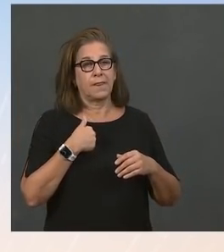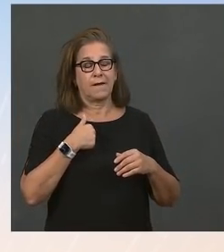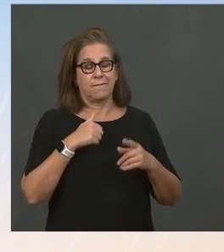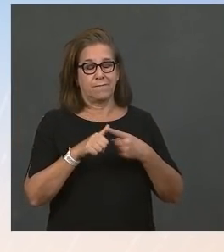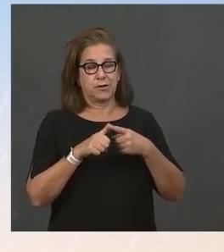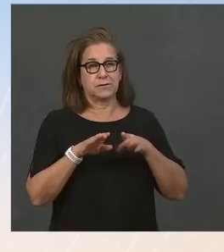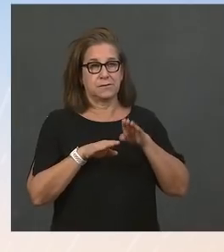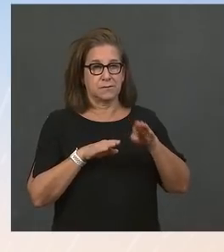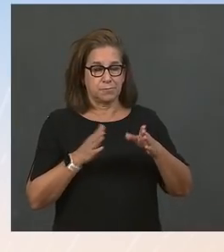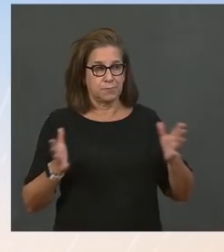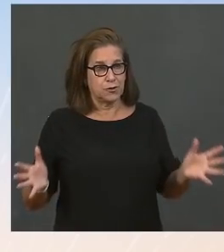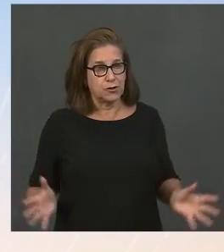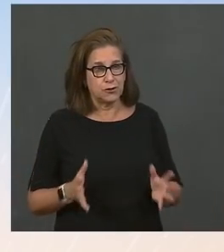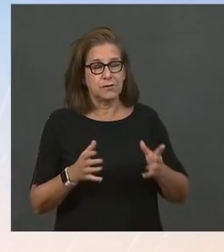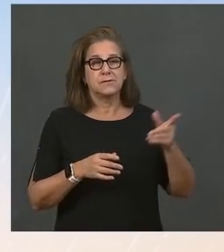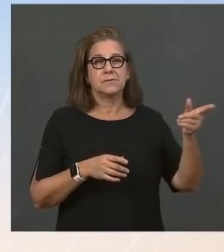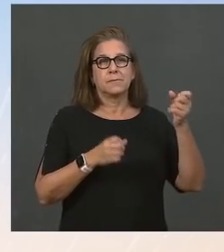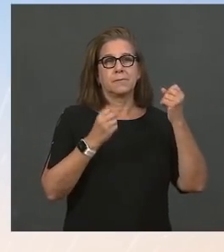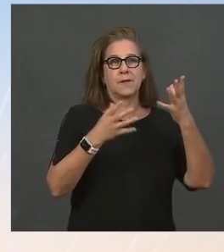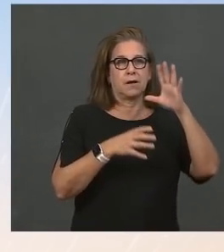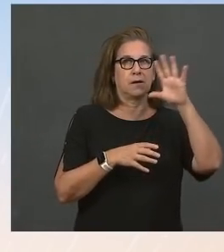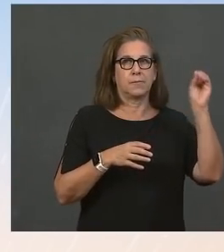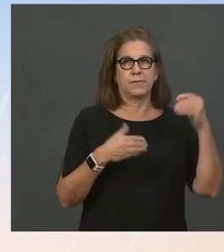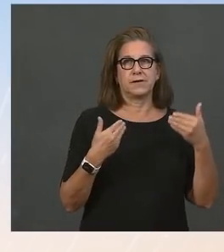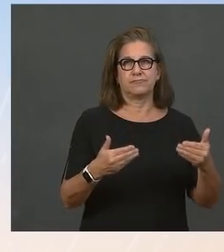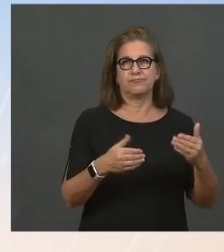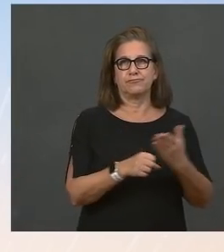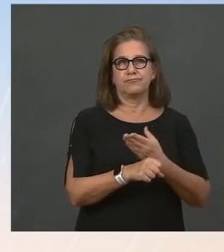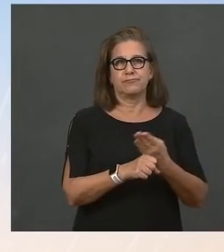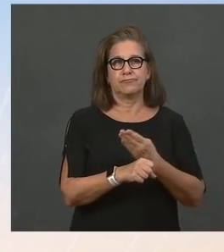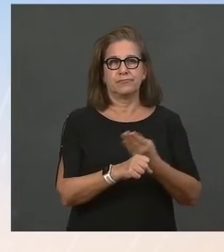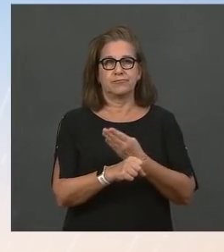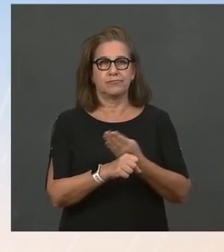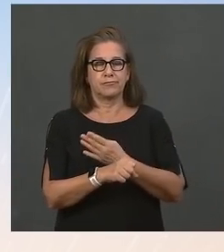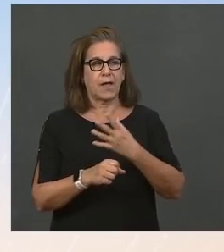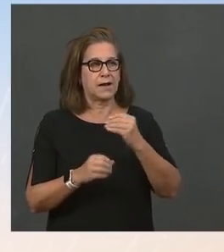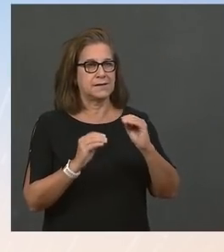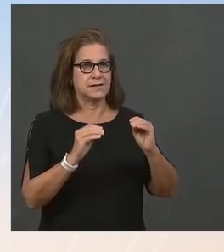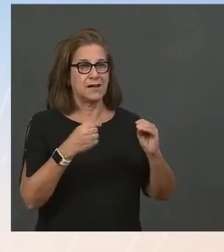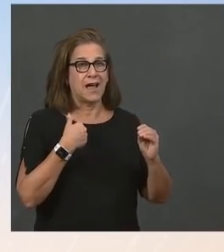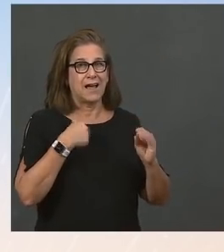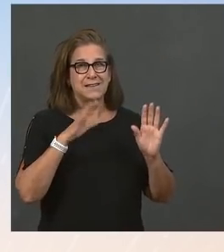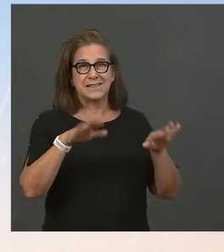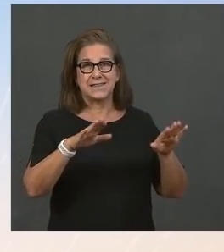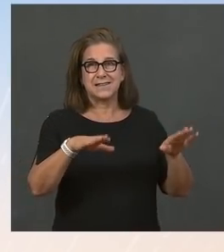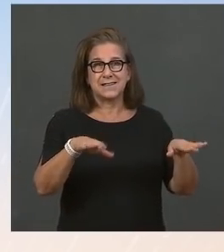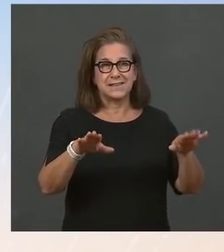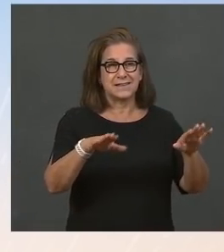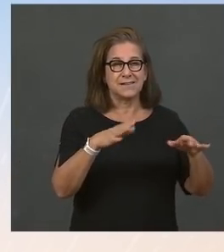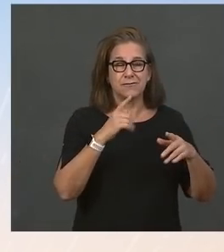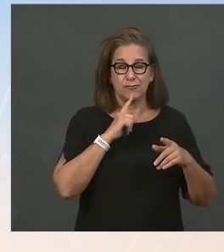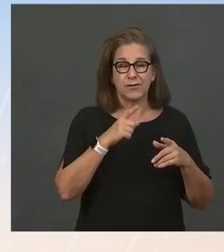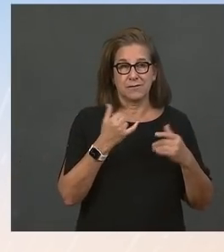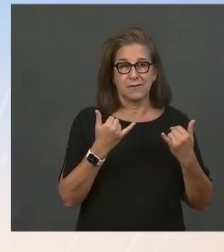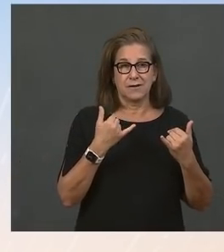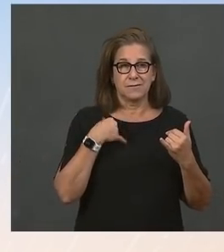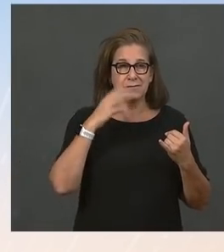So, we don't actually anticipate these disruptions. What we've seen for companies who have implemented these requirements is an increase from 20 to 90 percent.